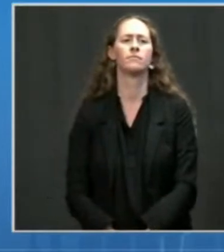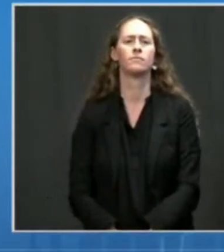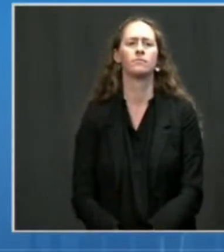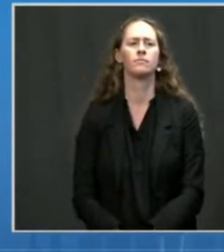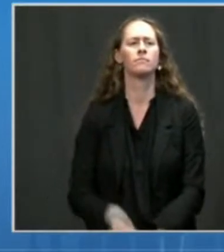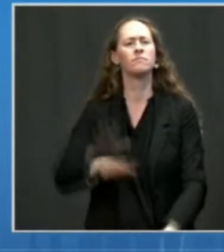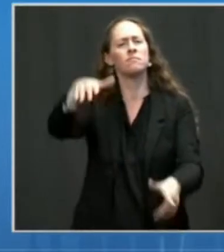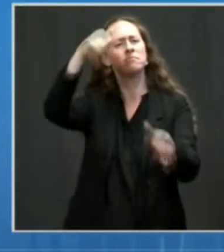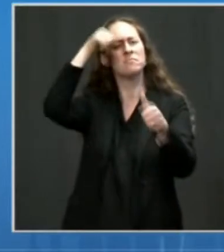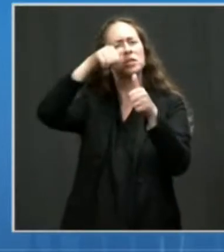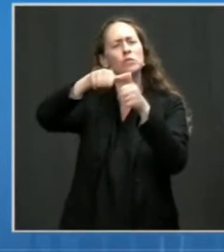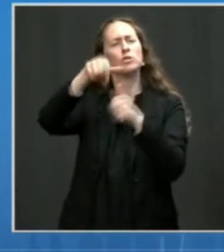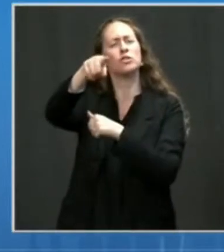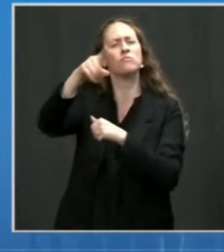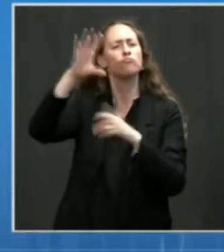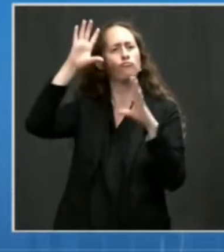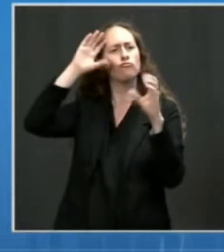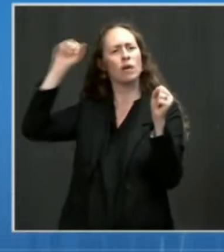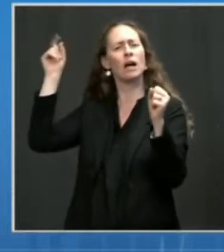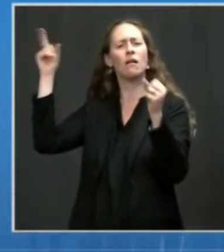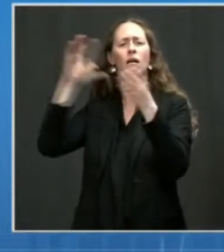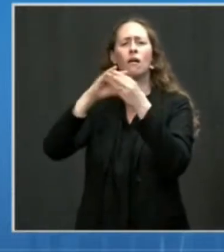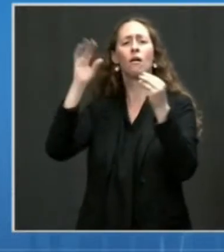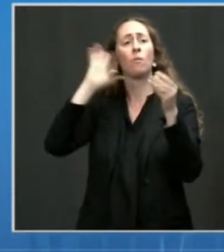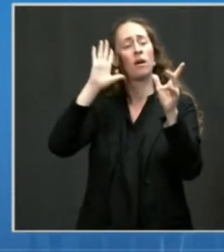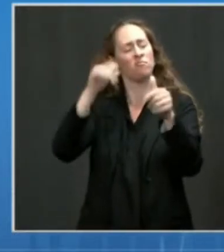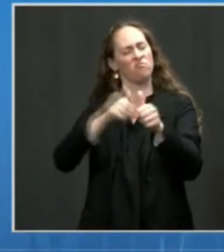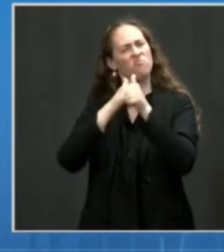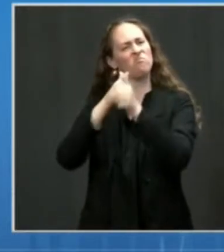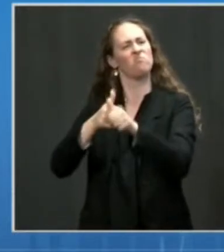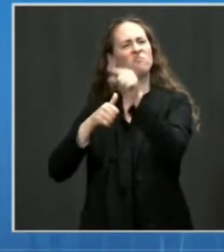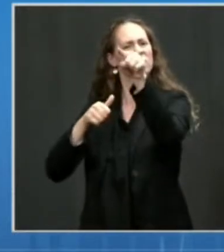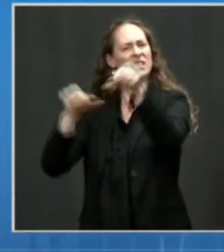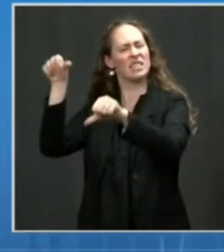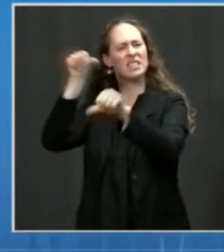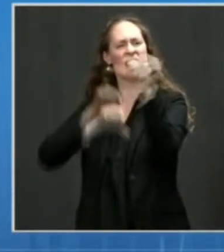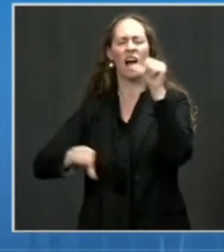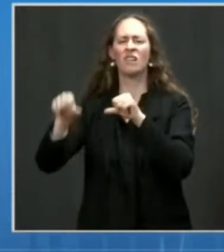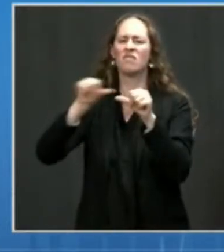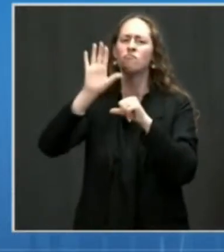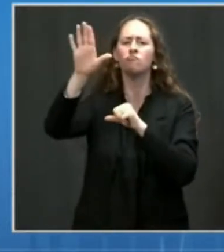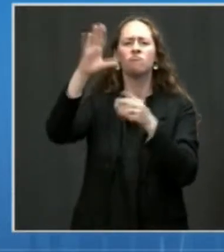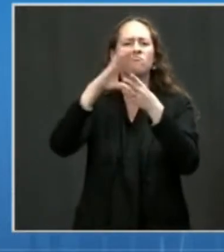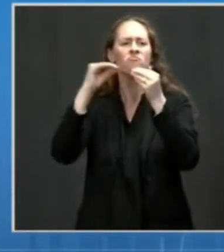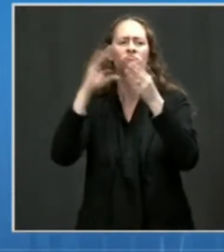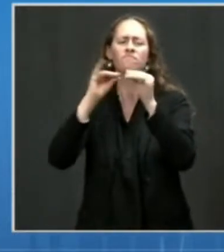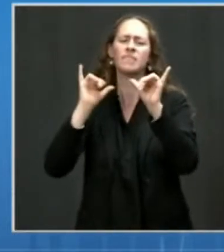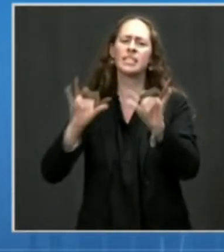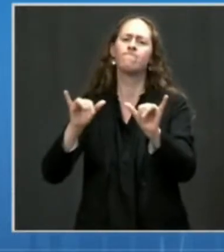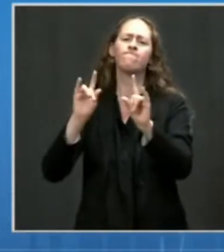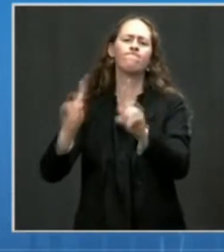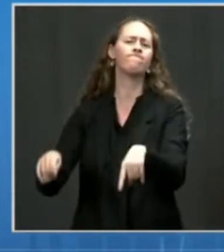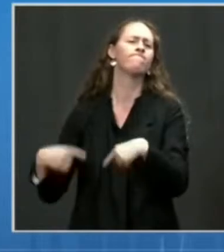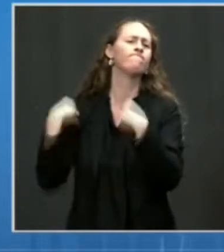UNVACCINATED. LET ME JUST ADD, FROM DAY ONE, THE PRESIDENT SAID HE